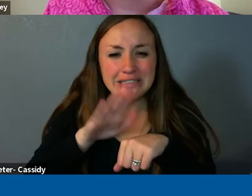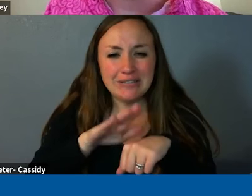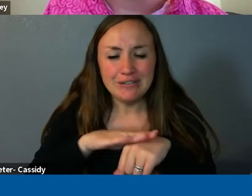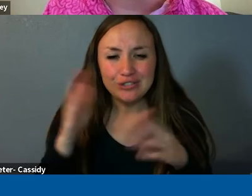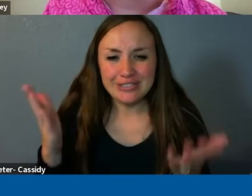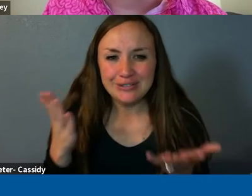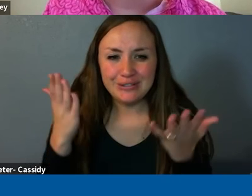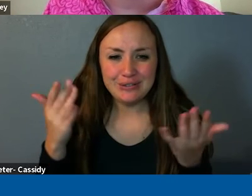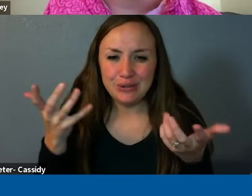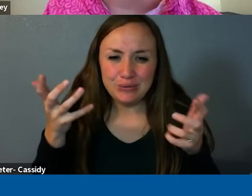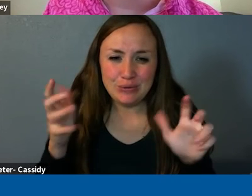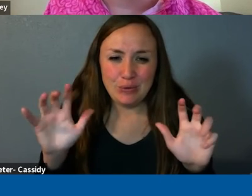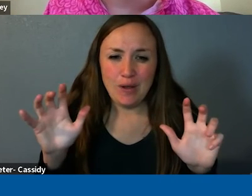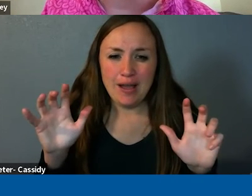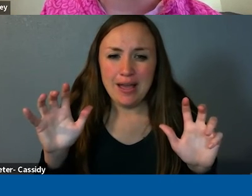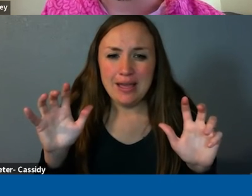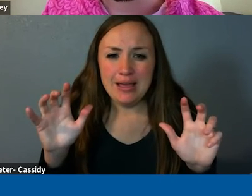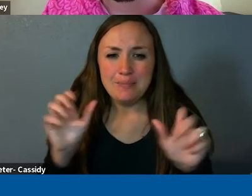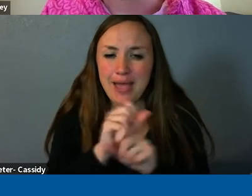you don't wanna make sweeping assumptions.